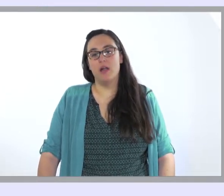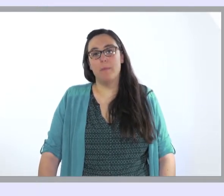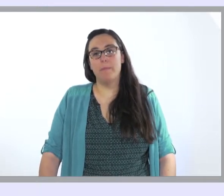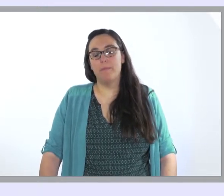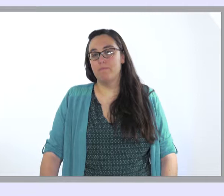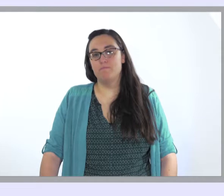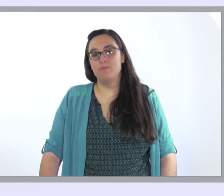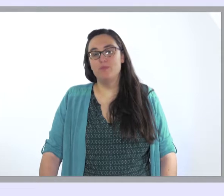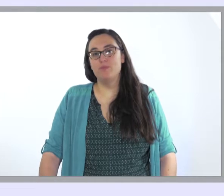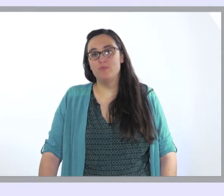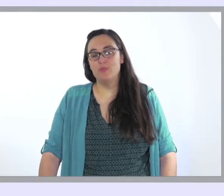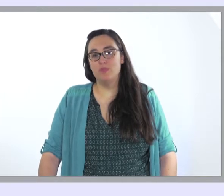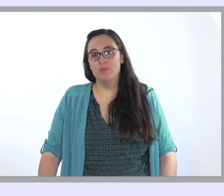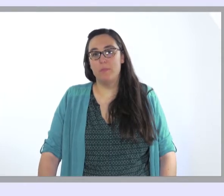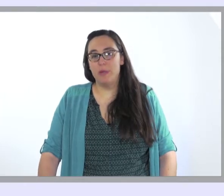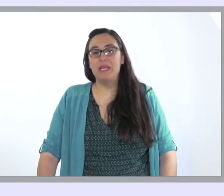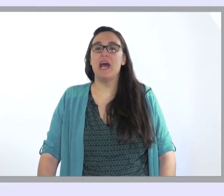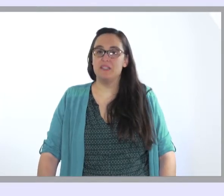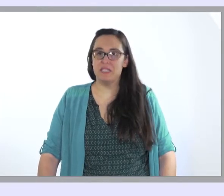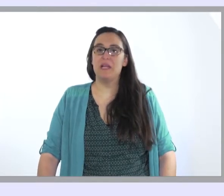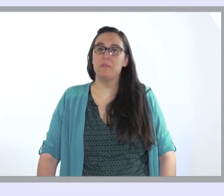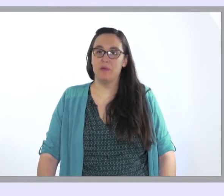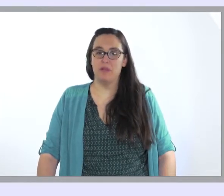are barely understandable.